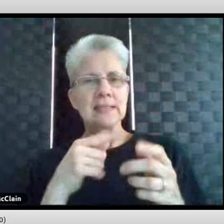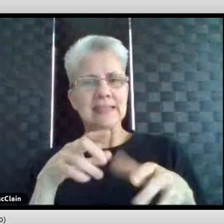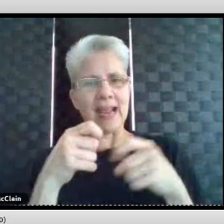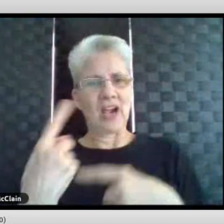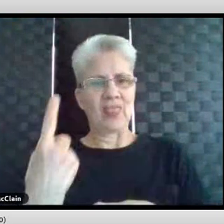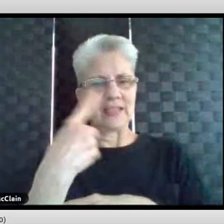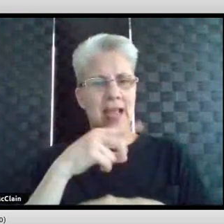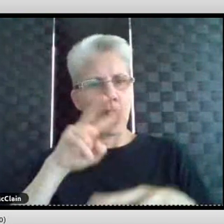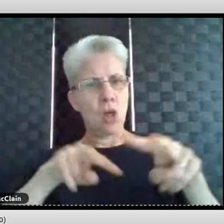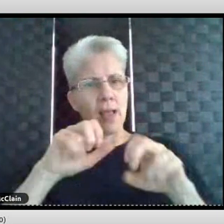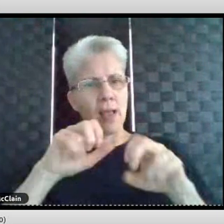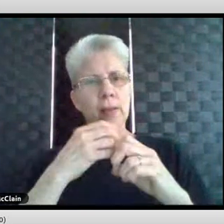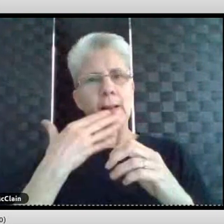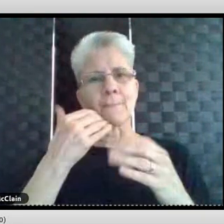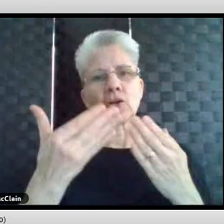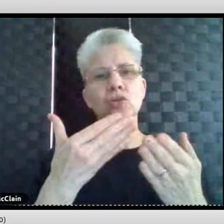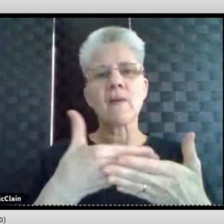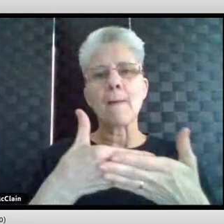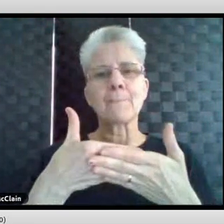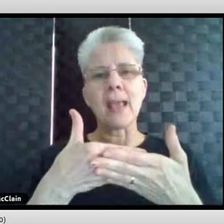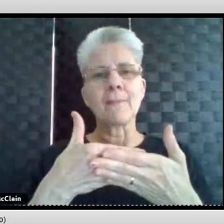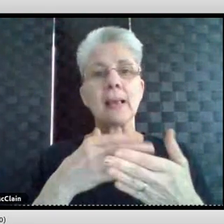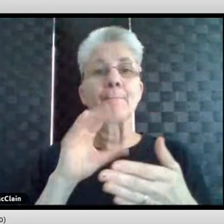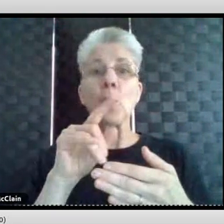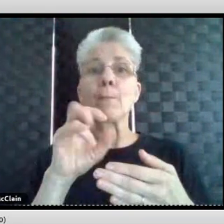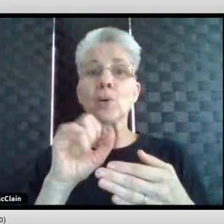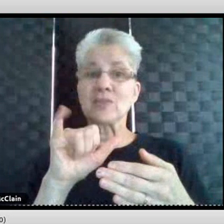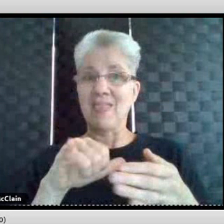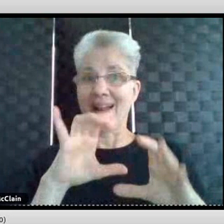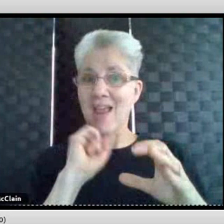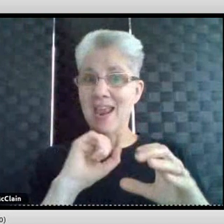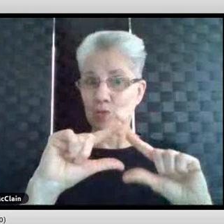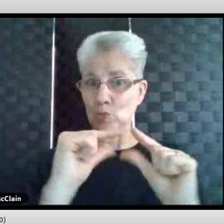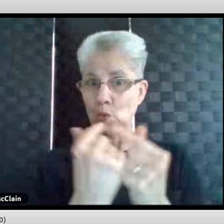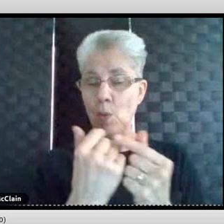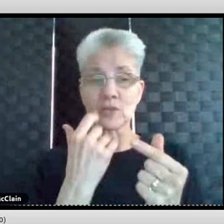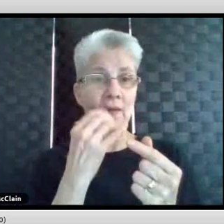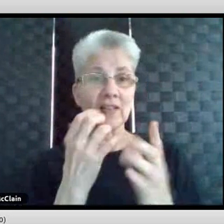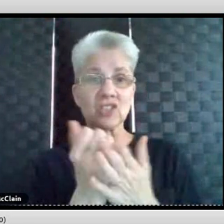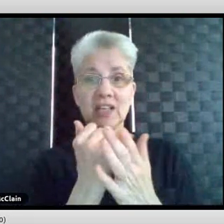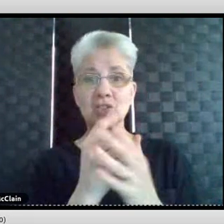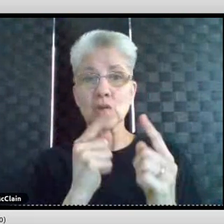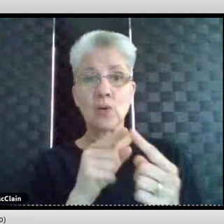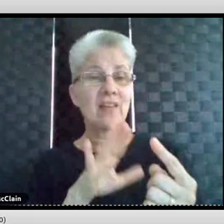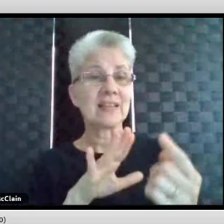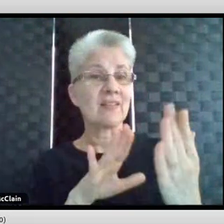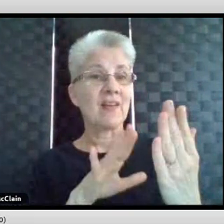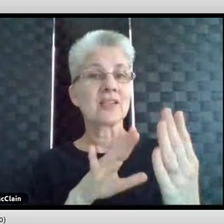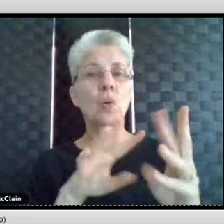looking at how we can better serve baby boomers. So just so you know, if you have a chance to go to any face-to-face workshops, that's gonna be a fun one, I think.